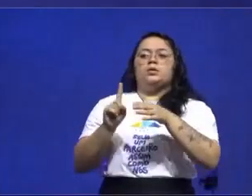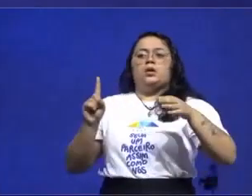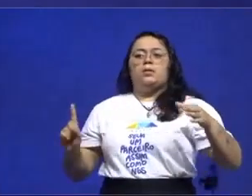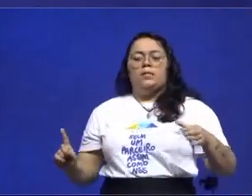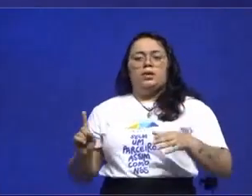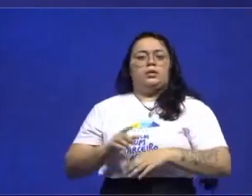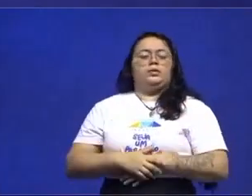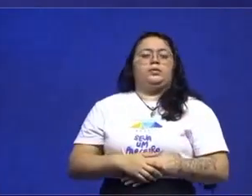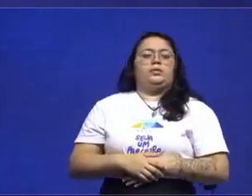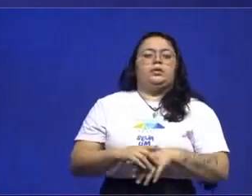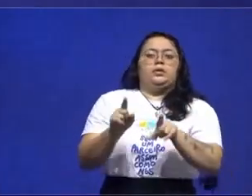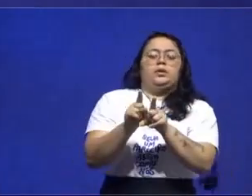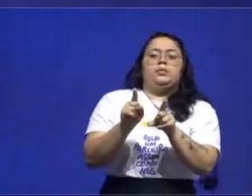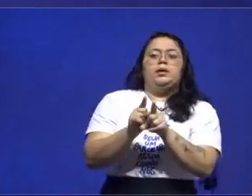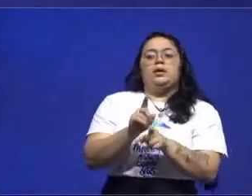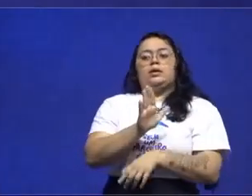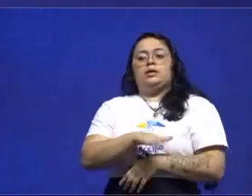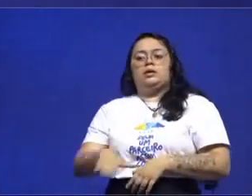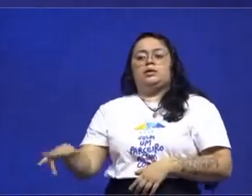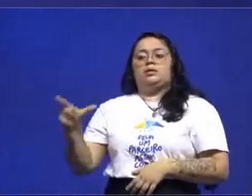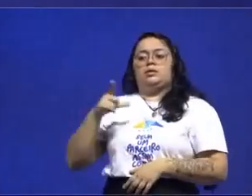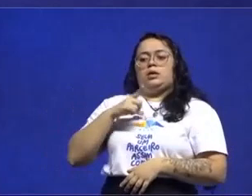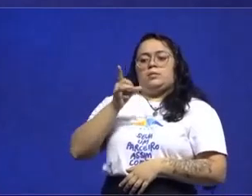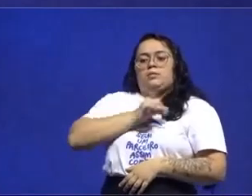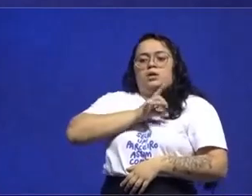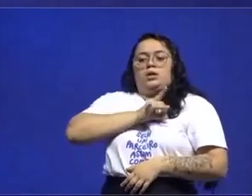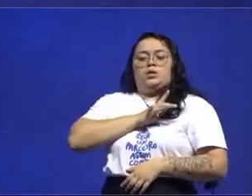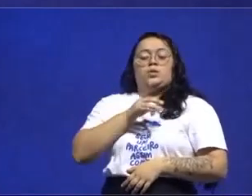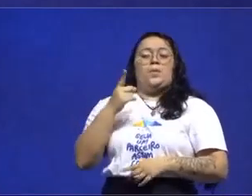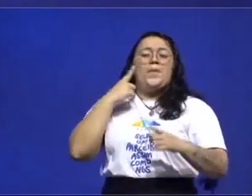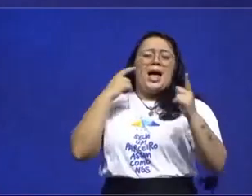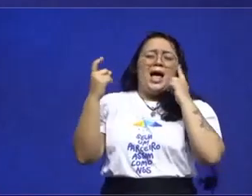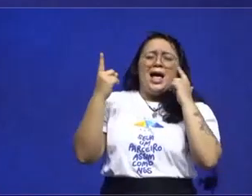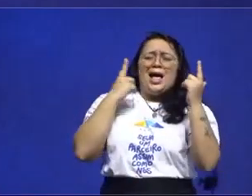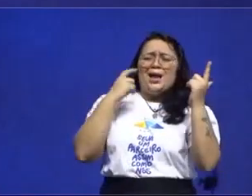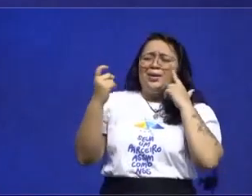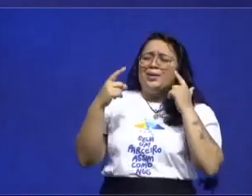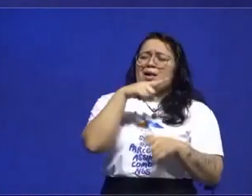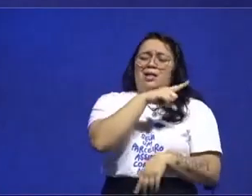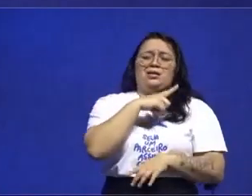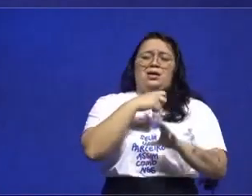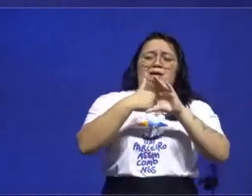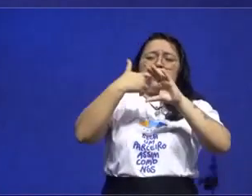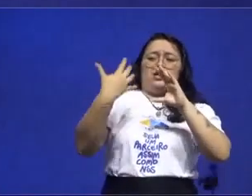who is afraid of noise that demonstrates the group of sensory characteristics of